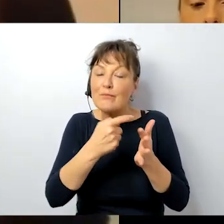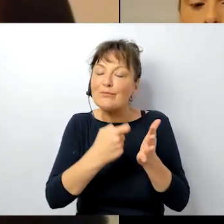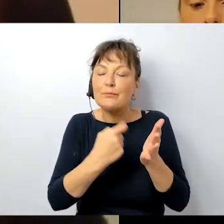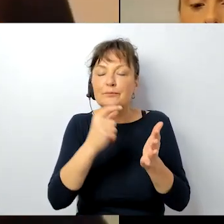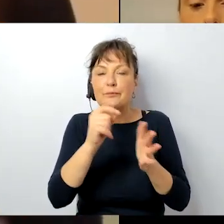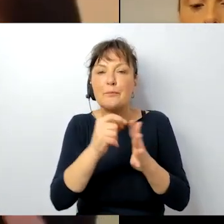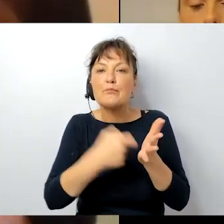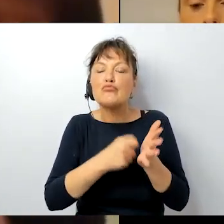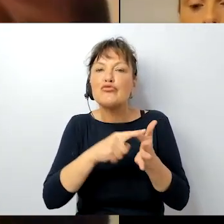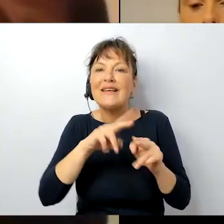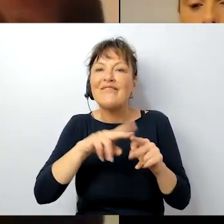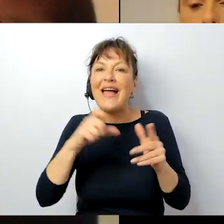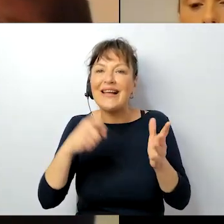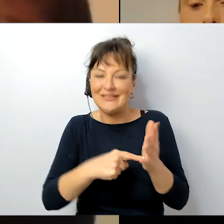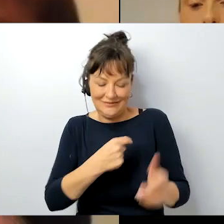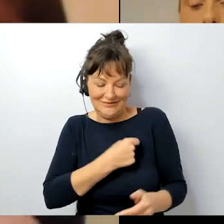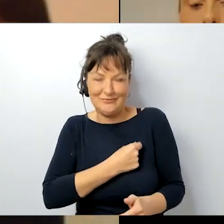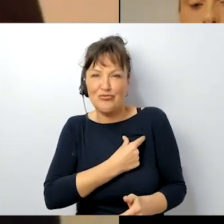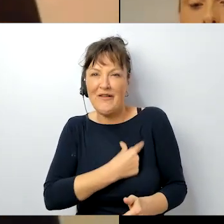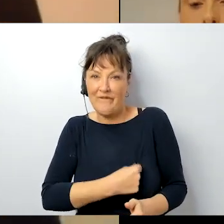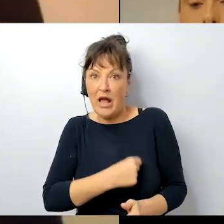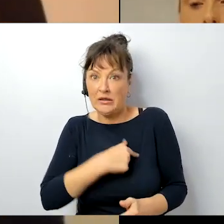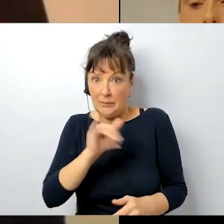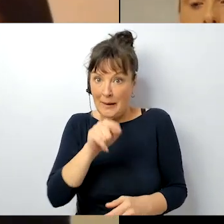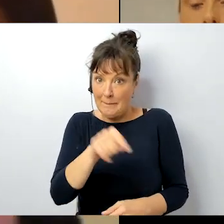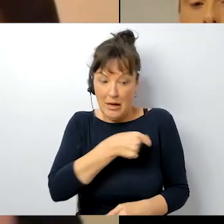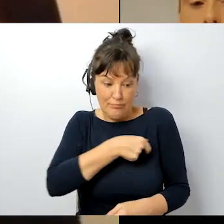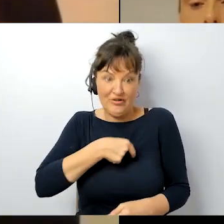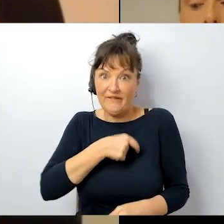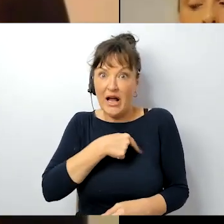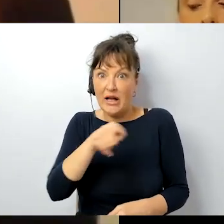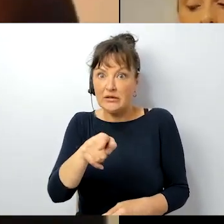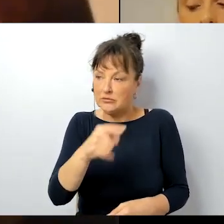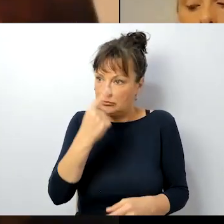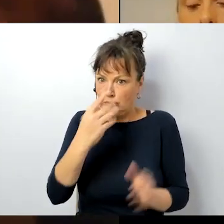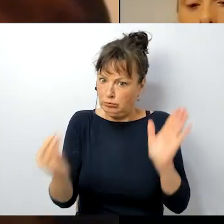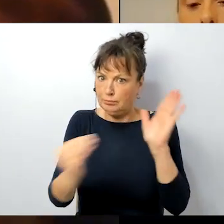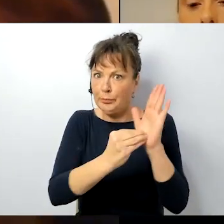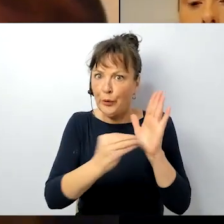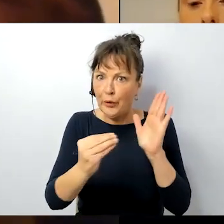do you have, were you a prefect, were you part of the leadership team or anything like that. So